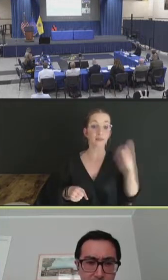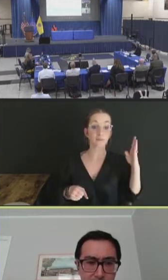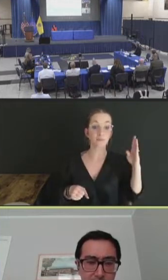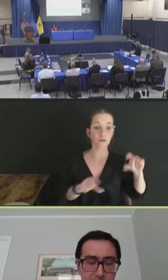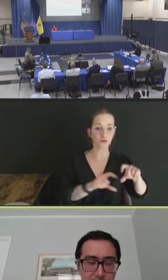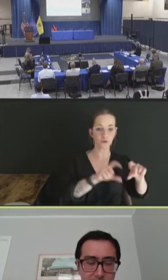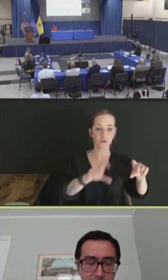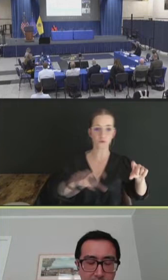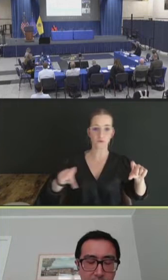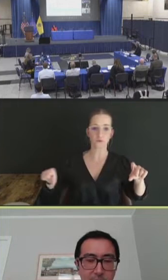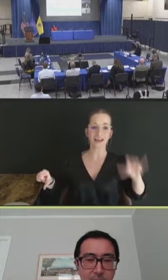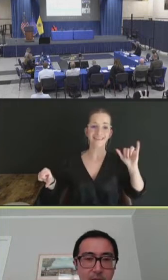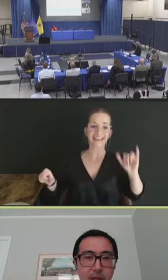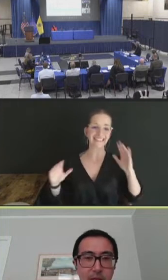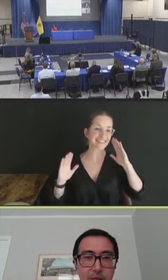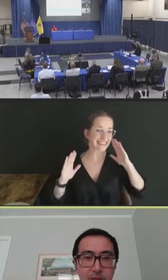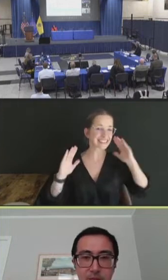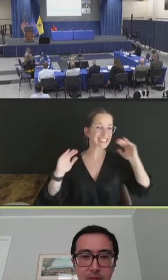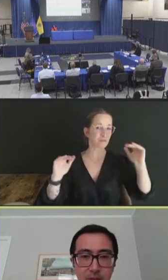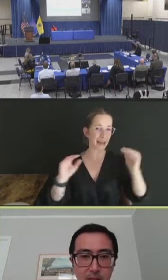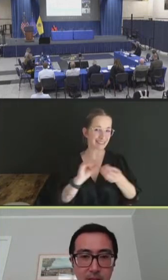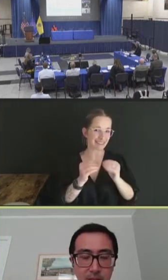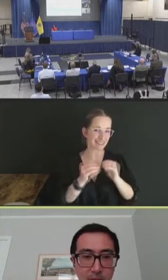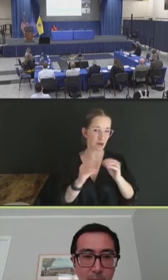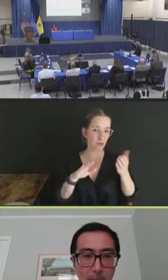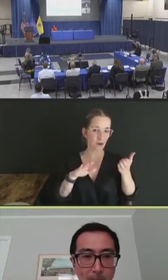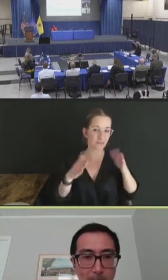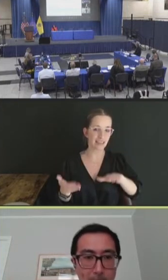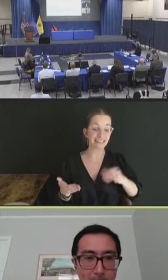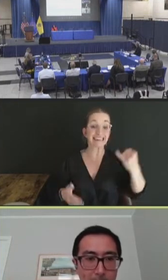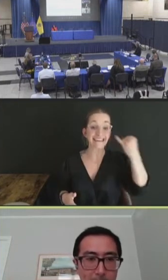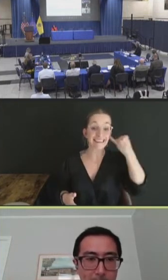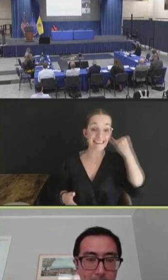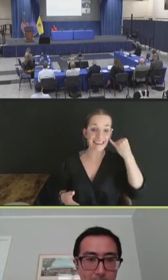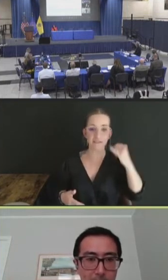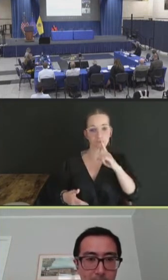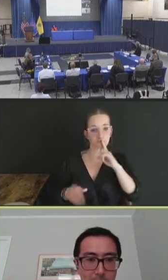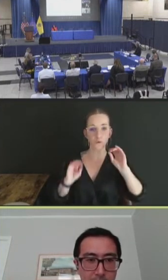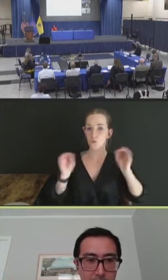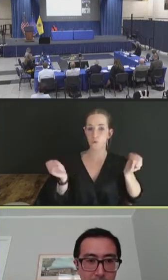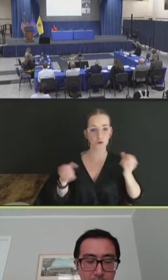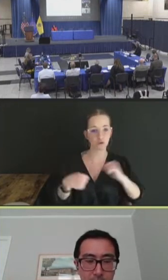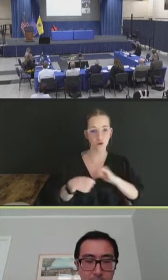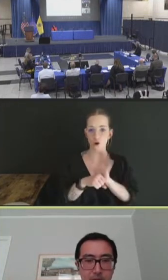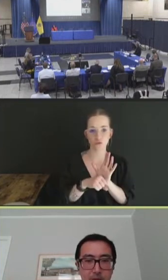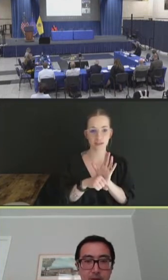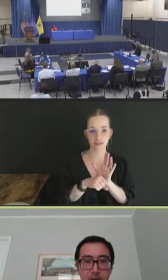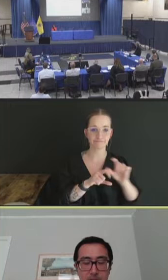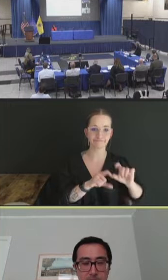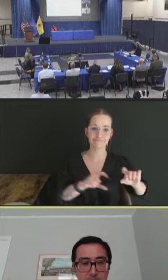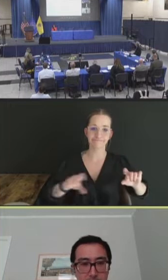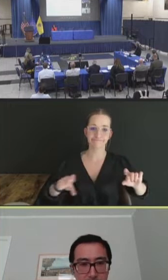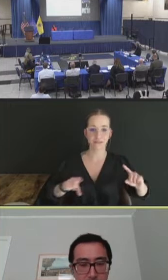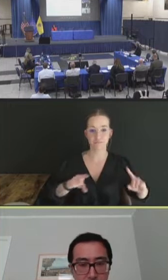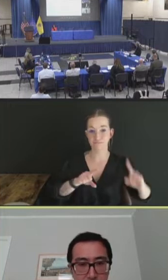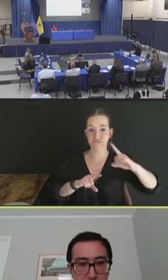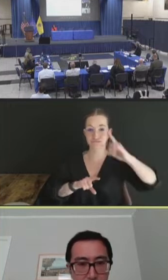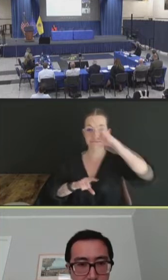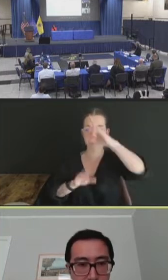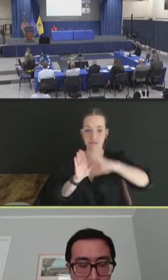in any head dependent [unintelligible]. Next slide. There are a lot of numbers here. I will